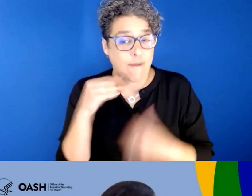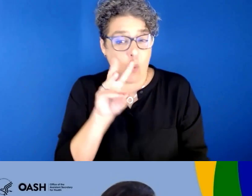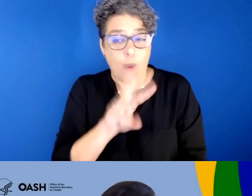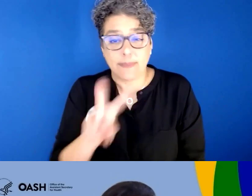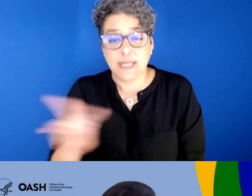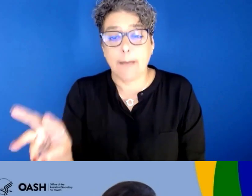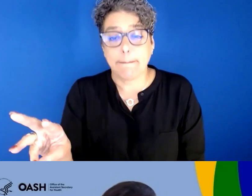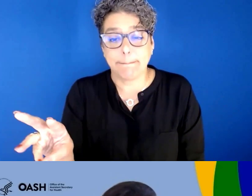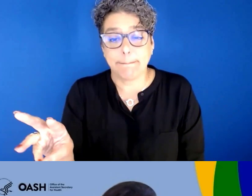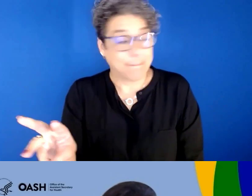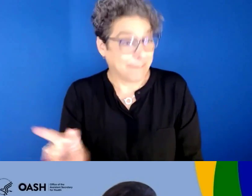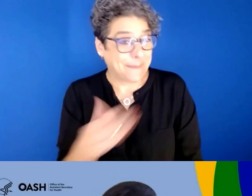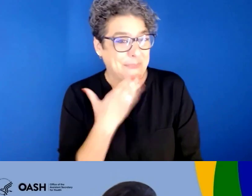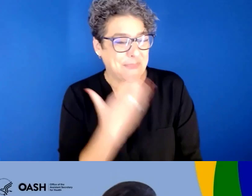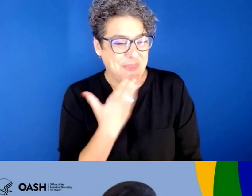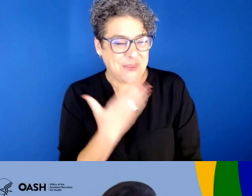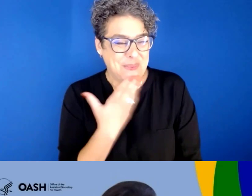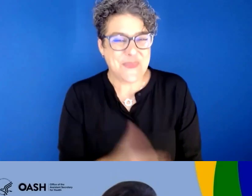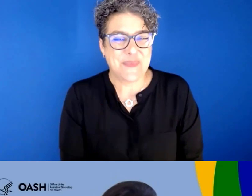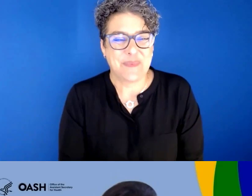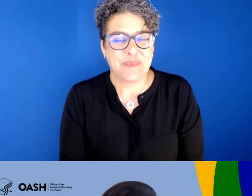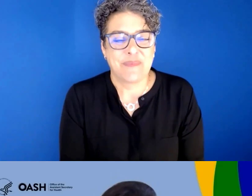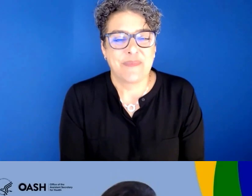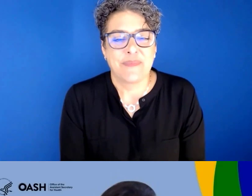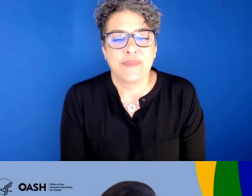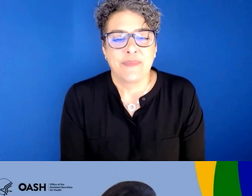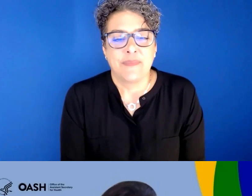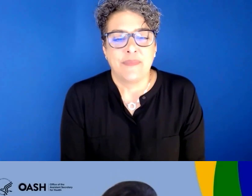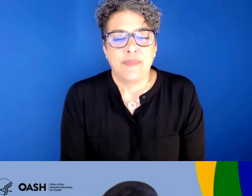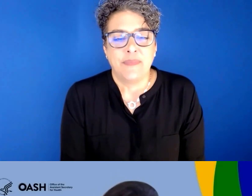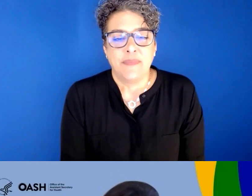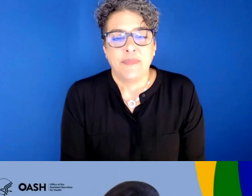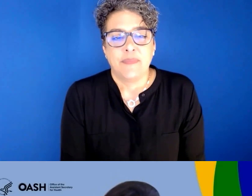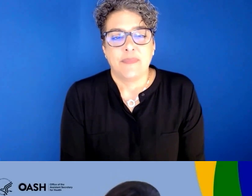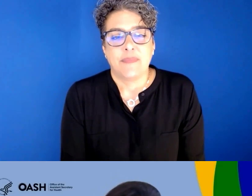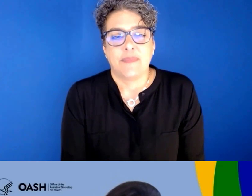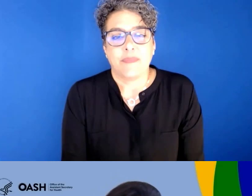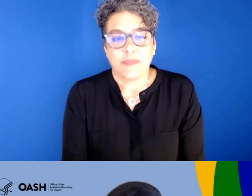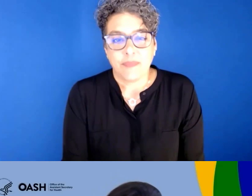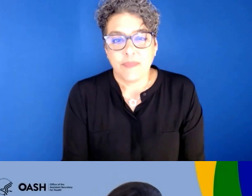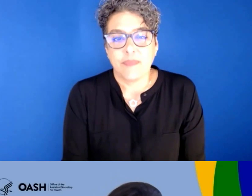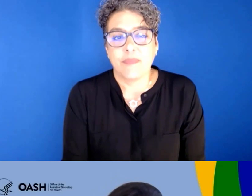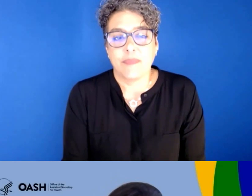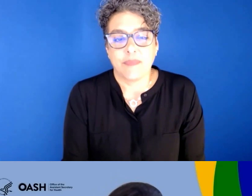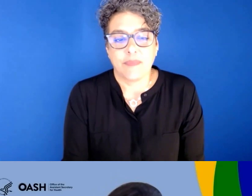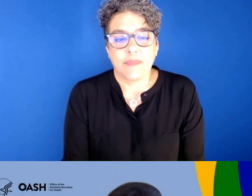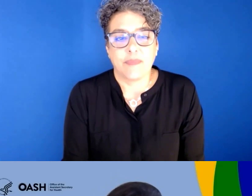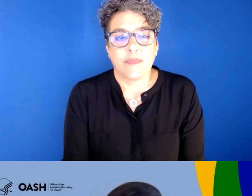Elyse Sullivan: Wonderful. Thanks, Ranjini. Let's see. Another question for you about the trends